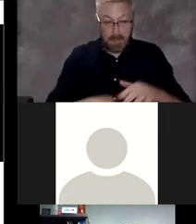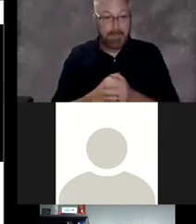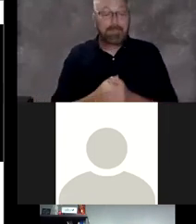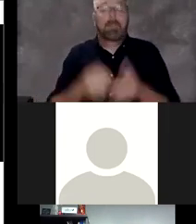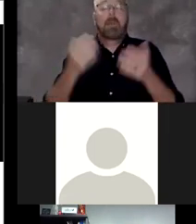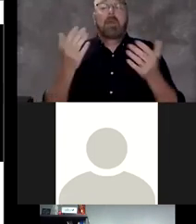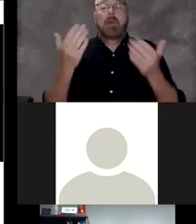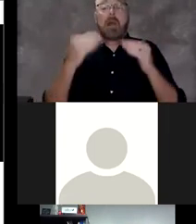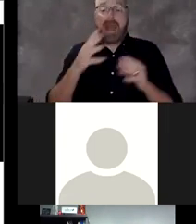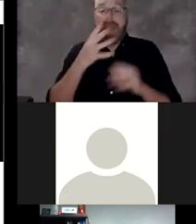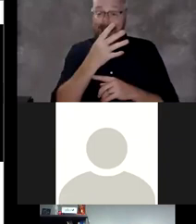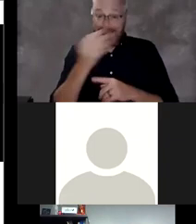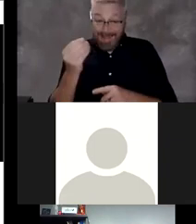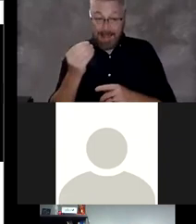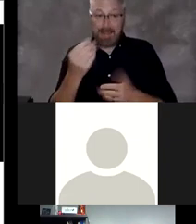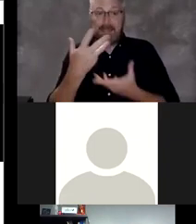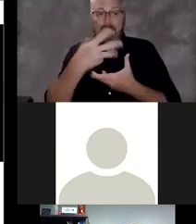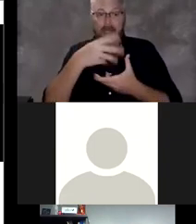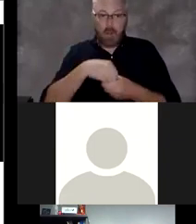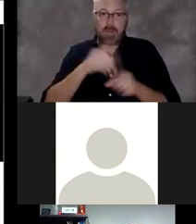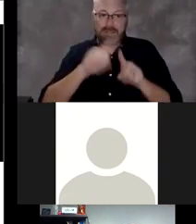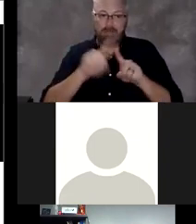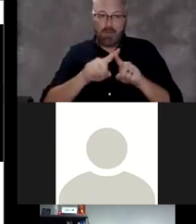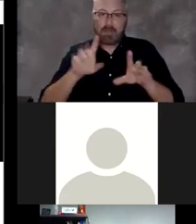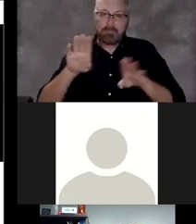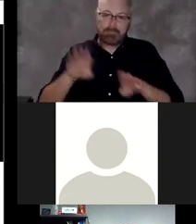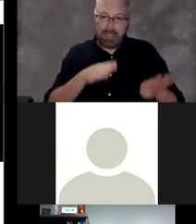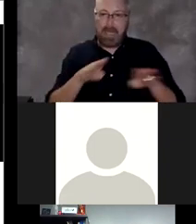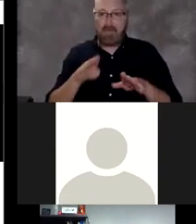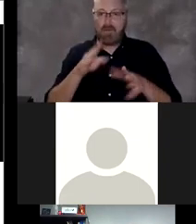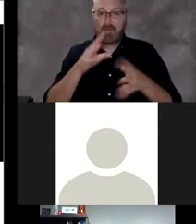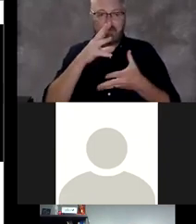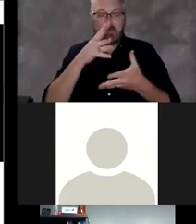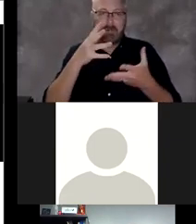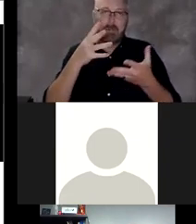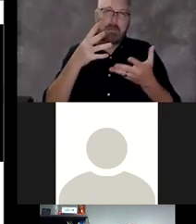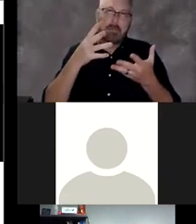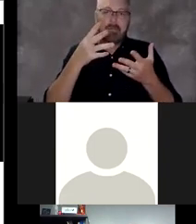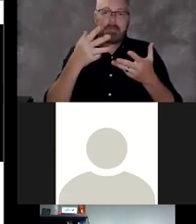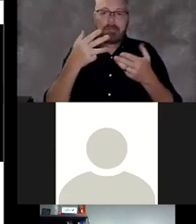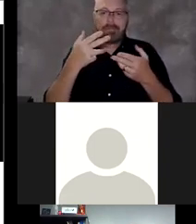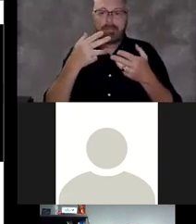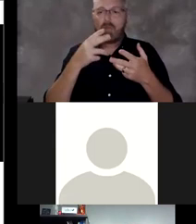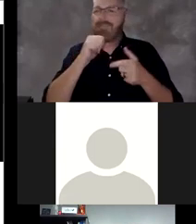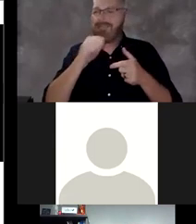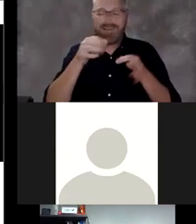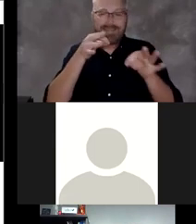AND IT INVOLVES VARIOUS ACTS WHICH ARE NOT DEFINED AS SEX